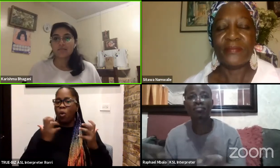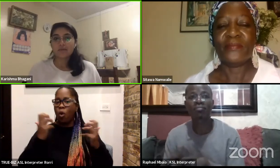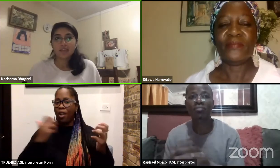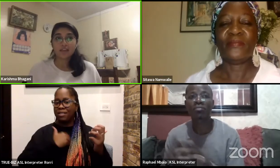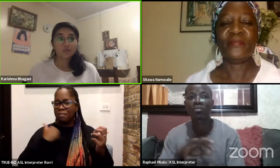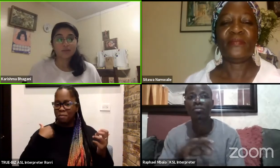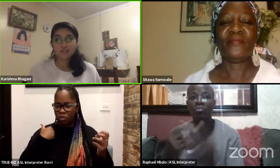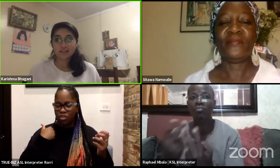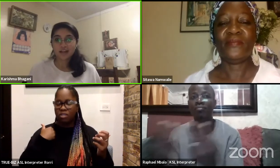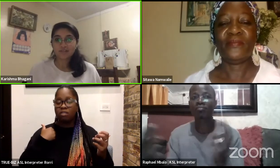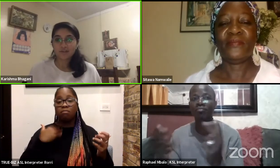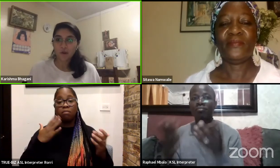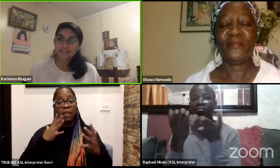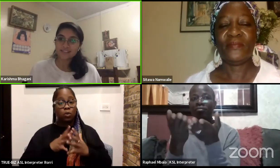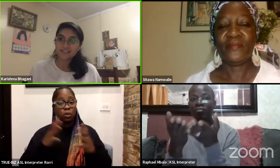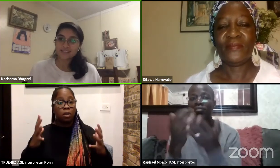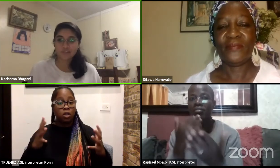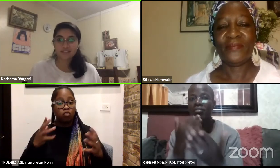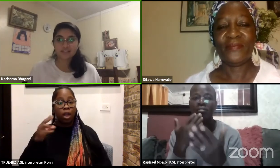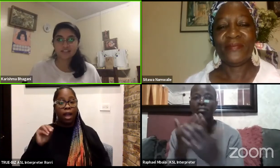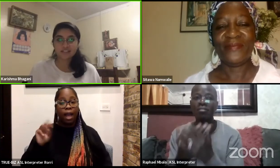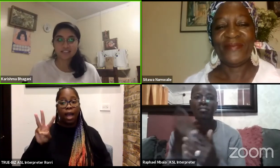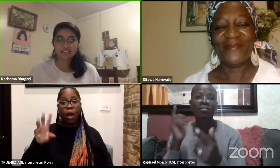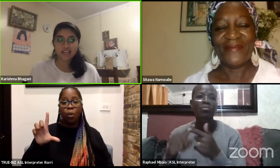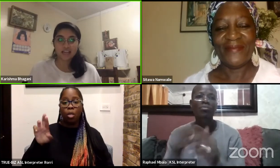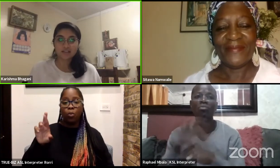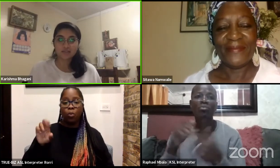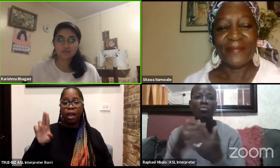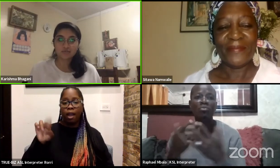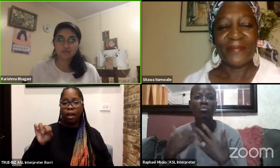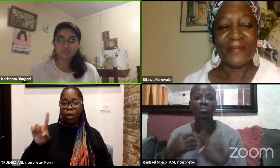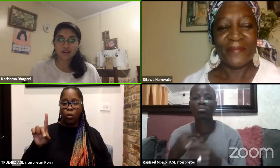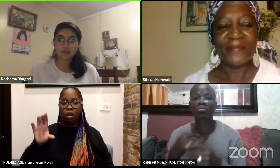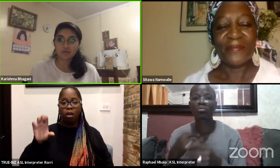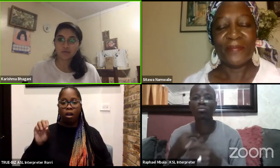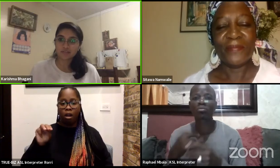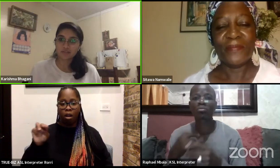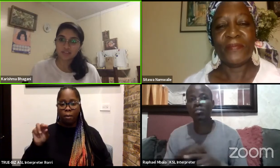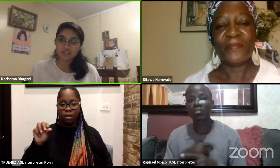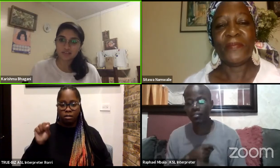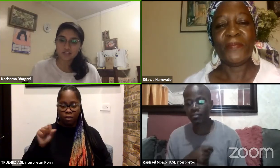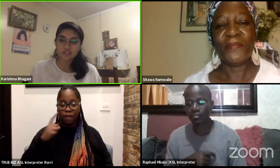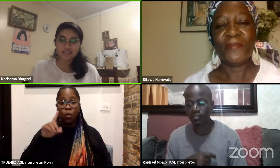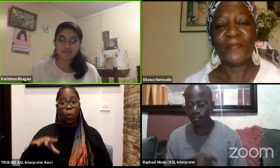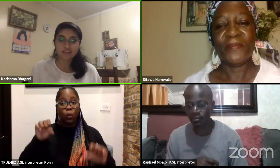Thank you so much to the HowlRound Commons for hosting us on this series and to the Nairobi Musical Theater Initiative